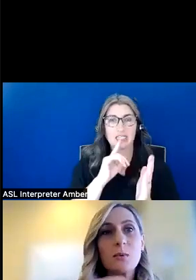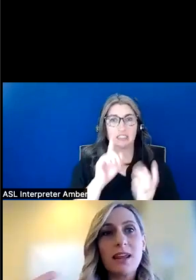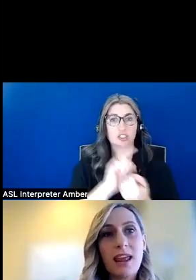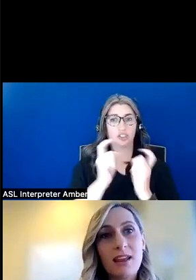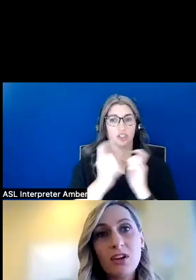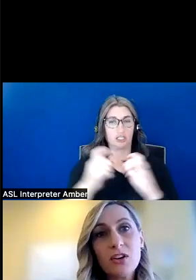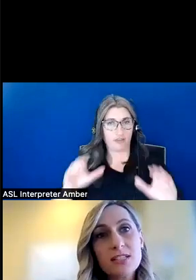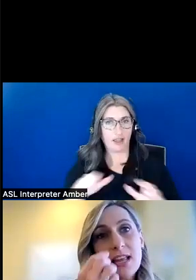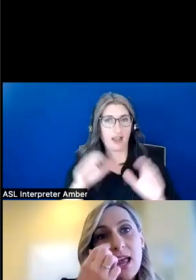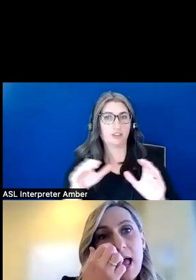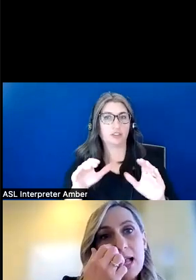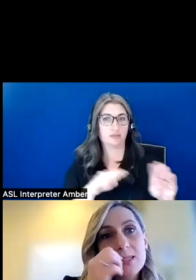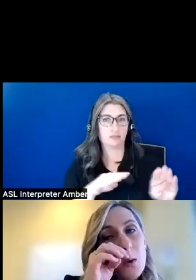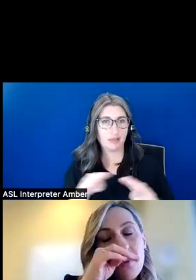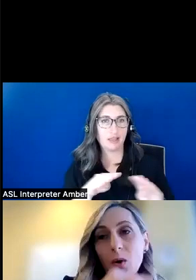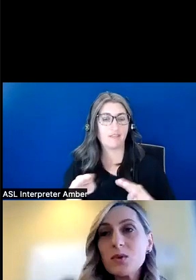or behaviors.